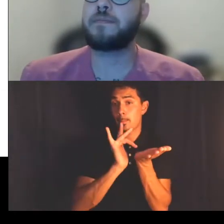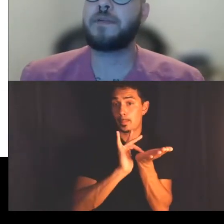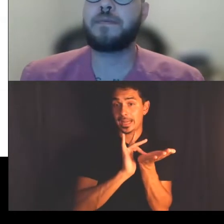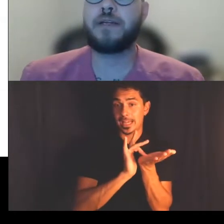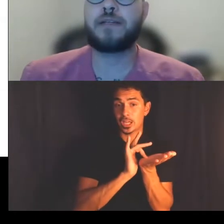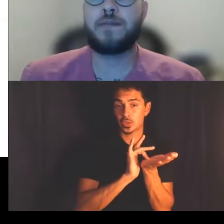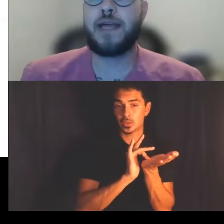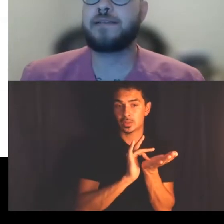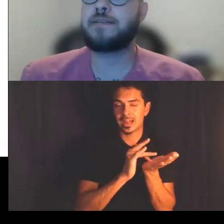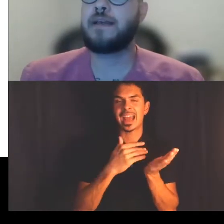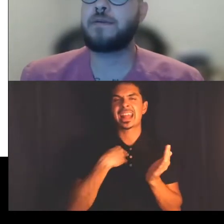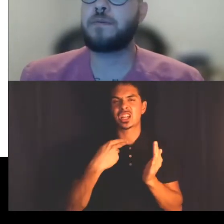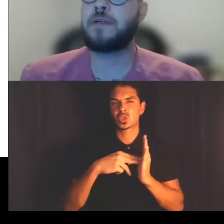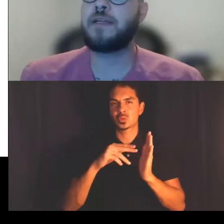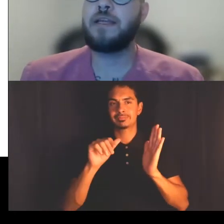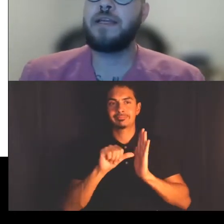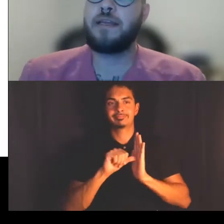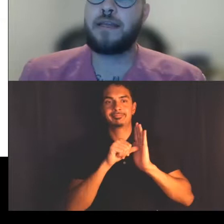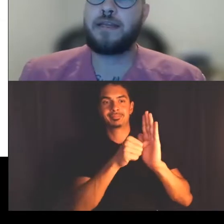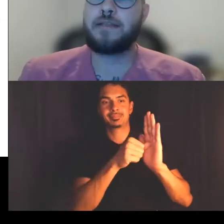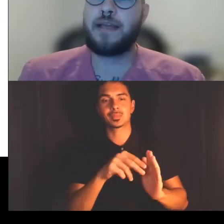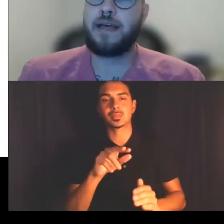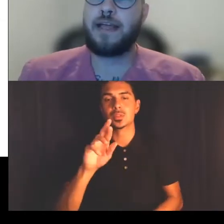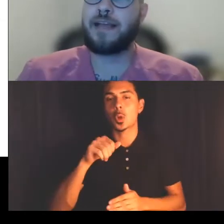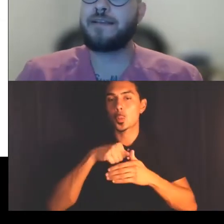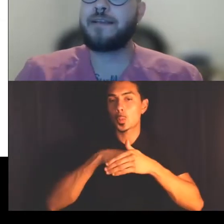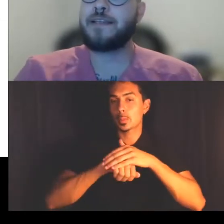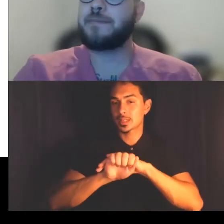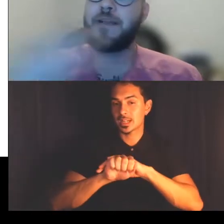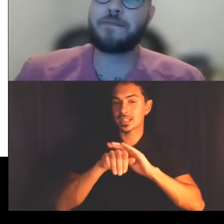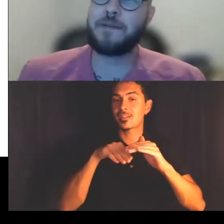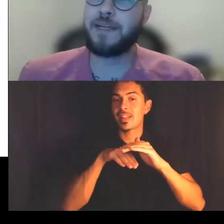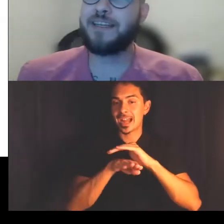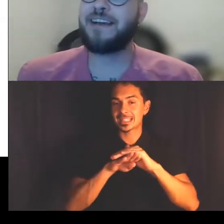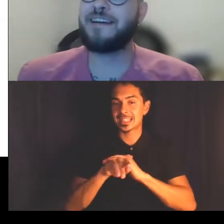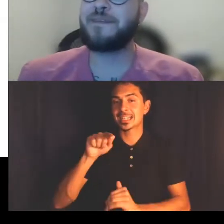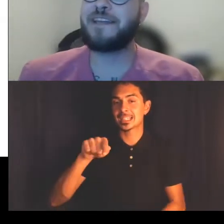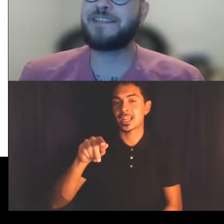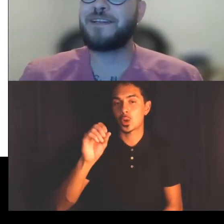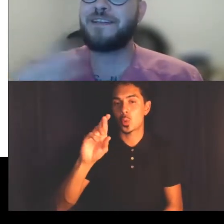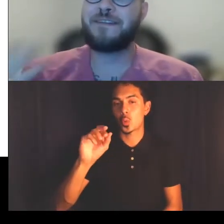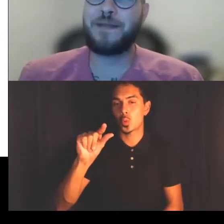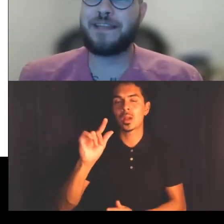from reproductiveaccess.org. It is accessible to everybody, and it's written in a way